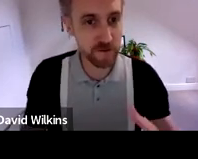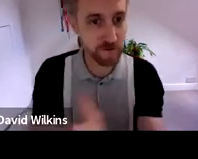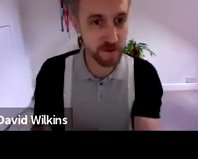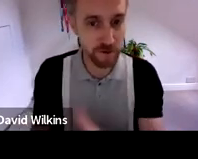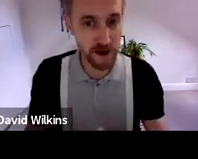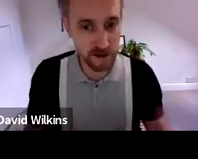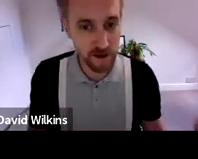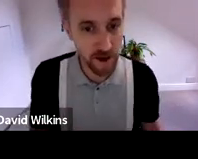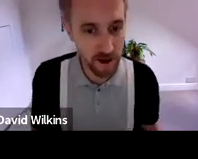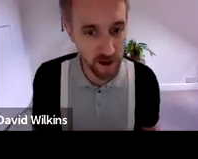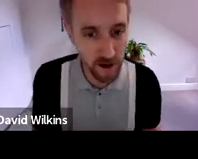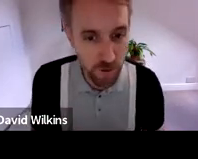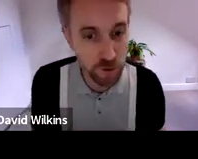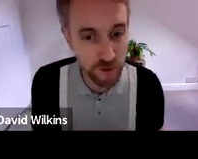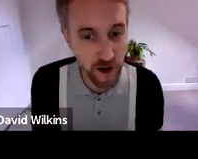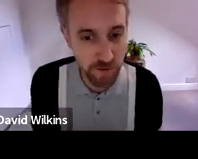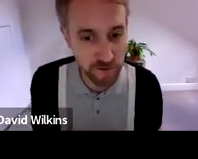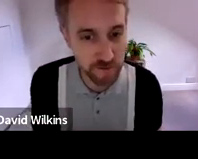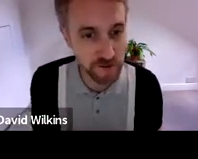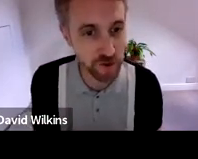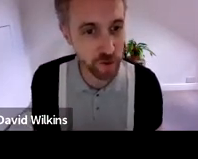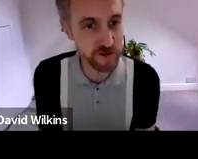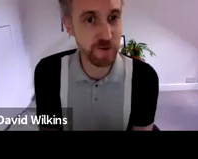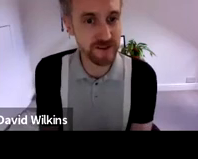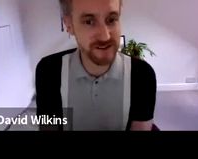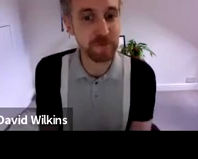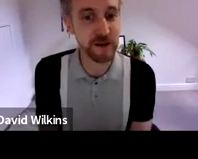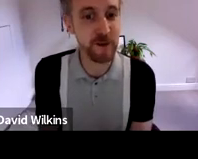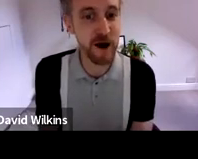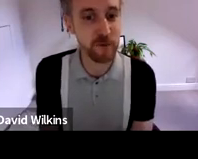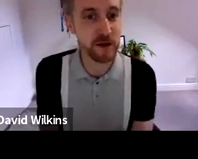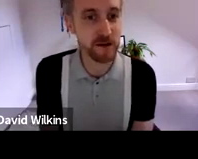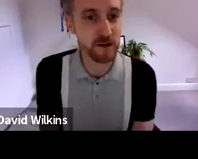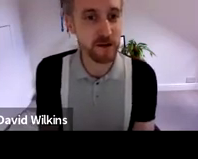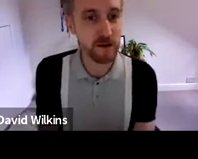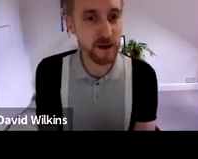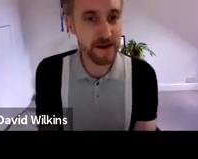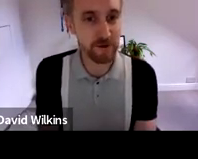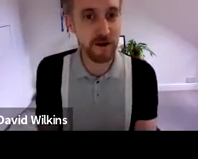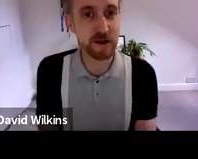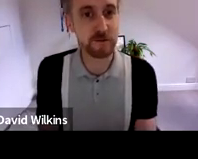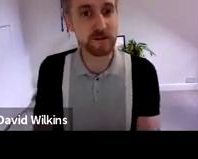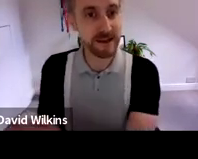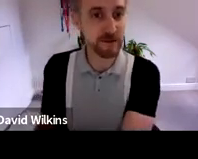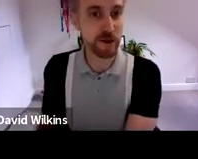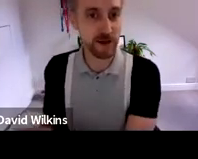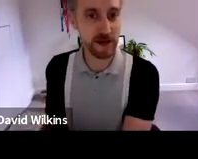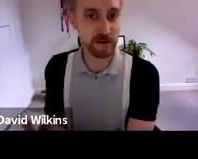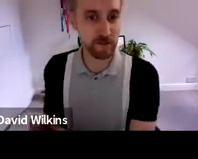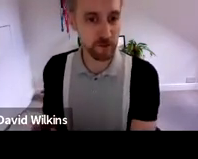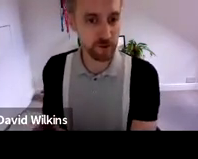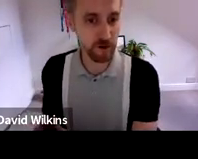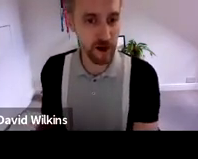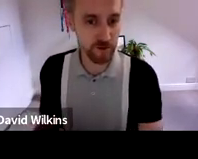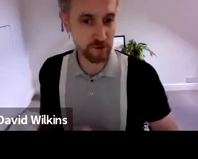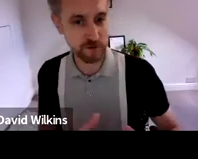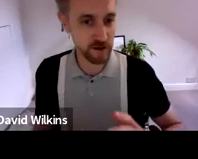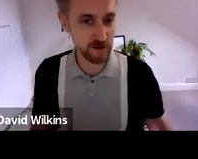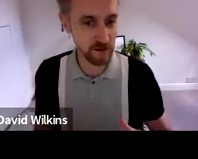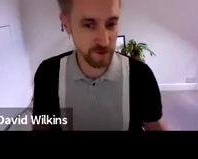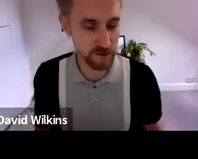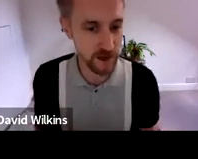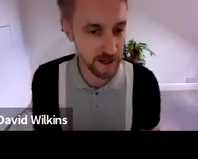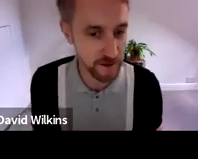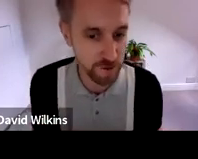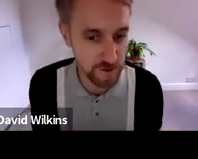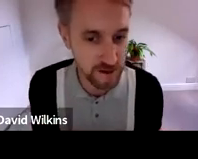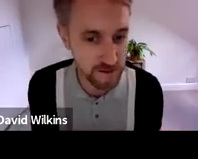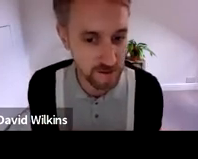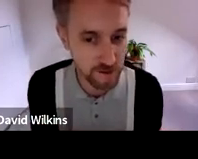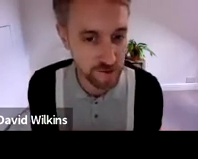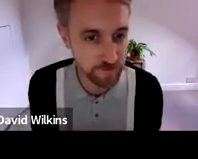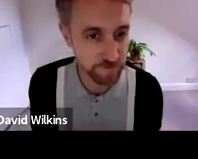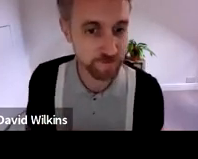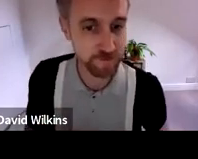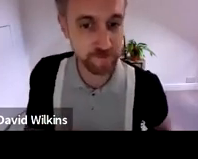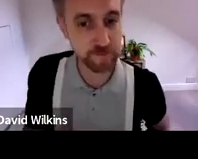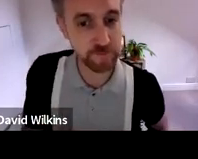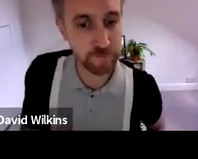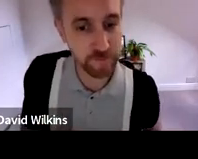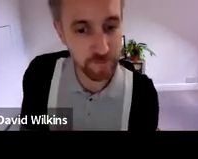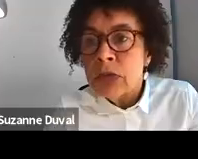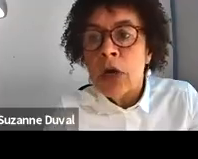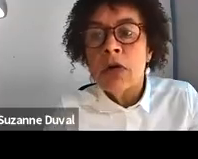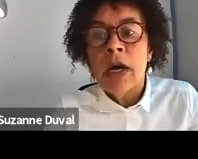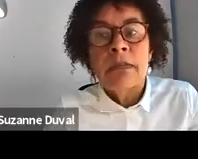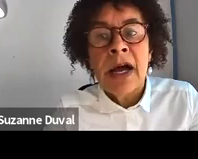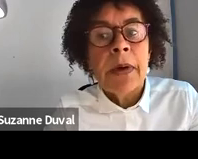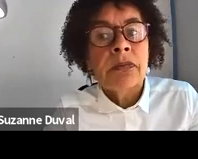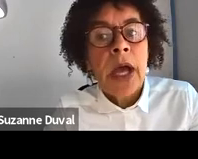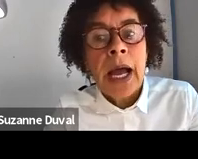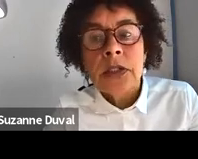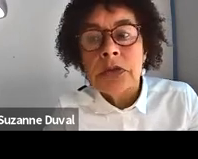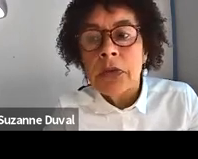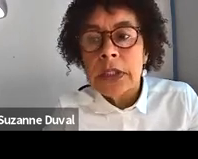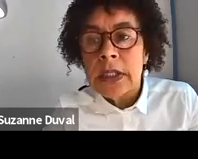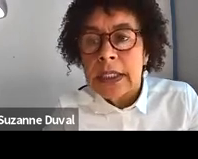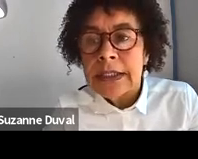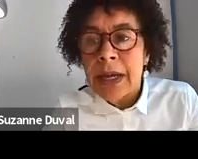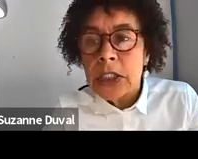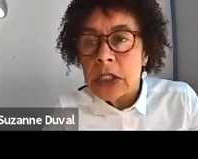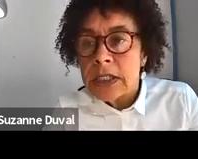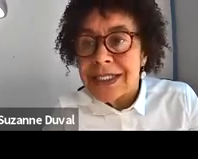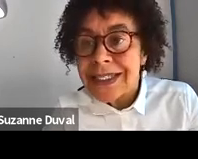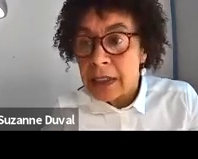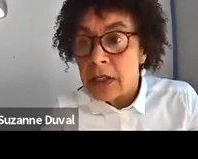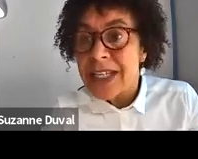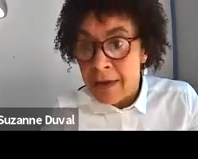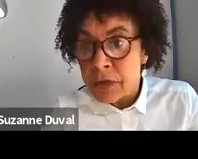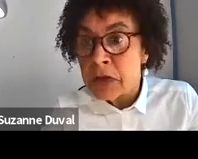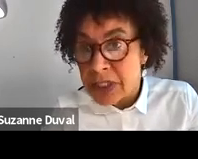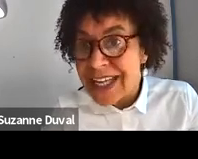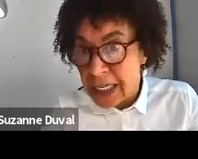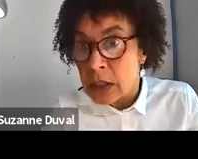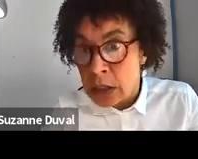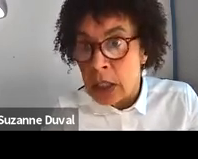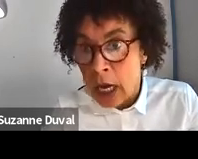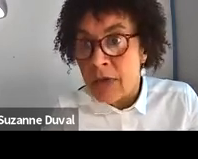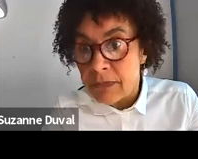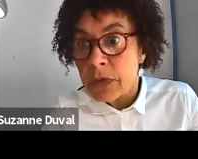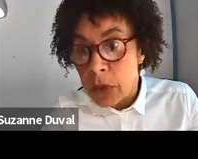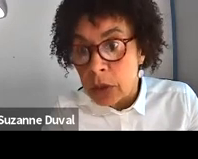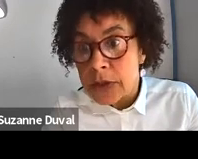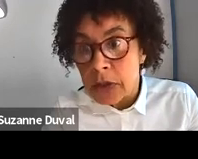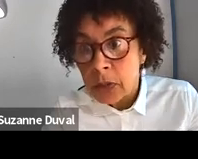Anne Mears-Rees: Can I just add a quick point to that and the from my working experience, also an issue is the fact that people because they don't have access to services and then diagnosis comes later so outcomes are not as good and so that's that's makes a much bigger impact.